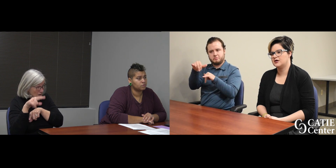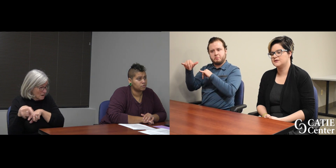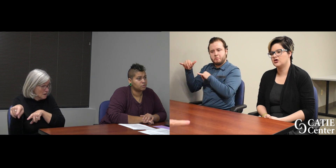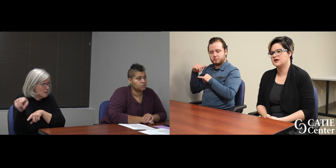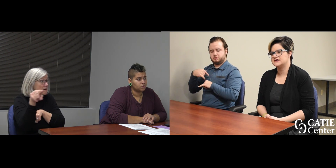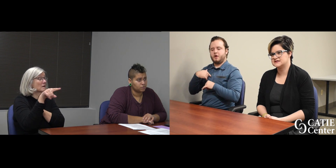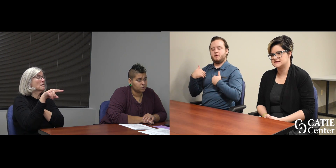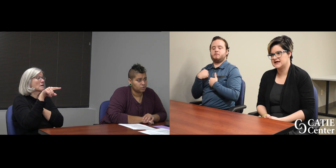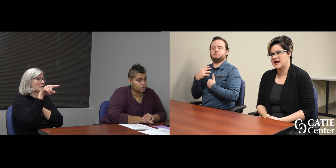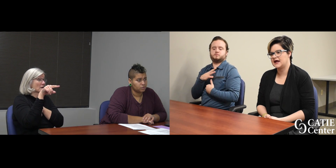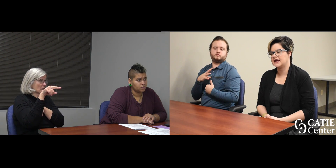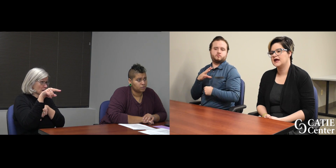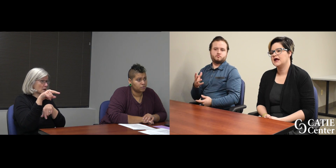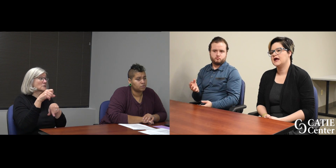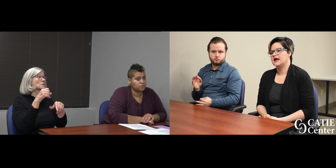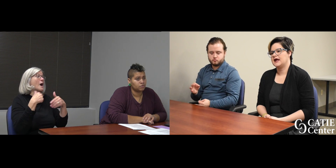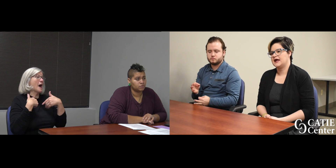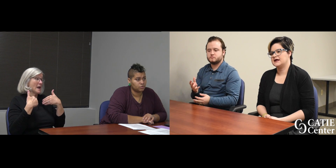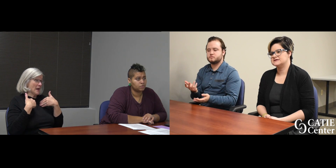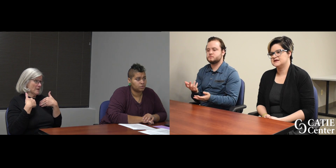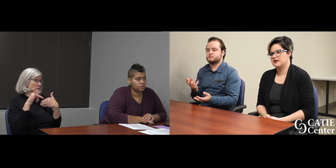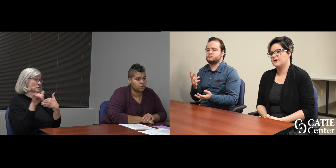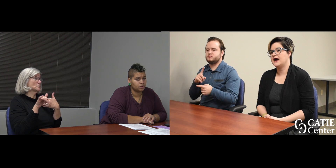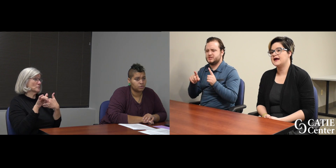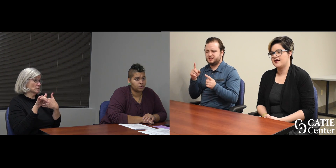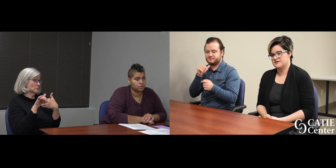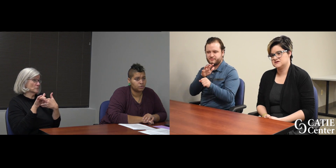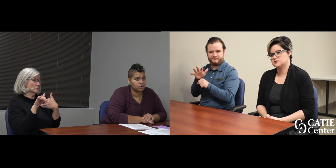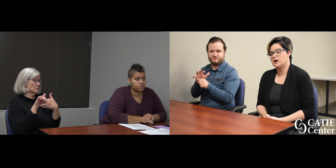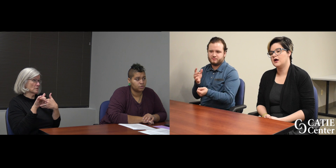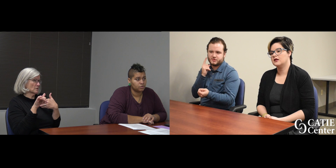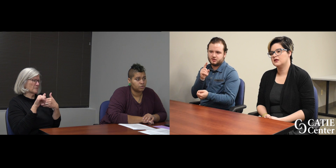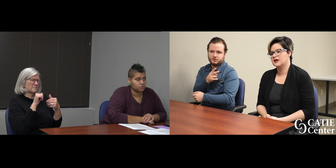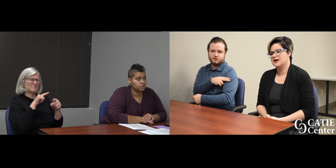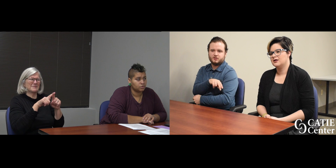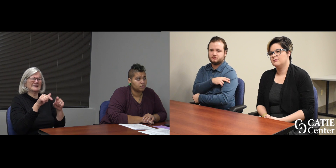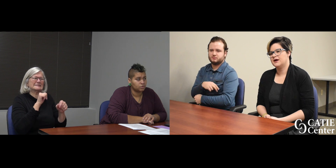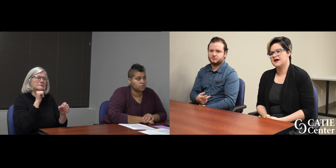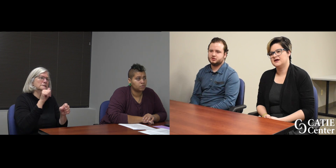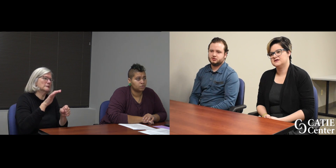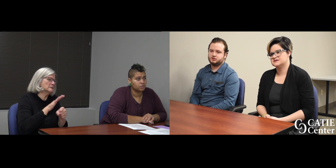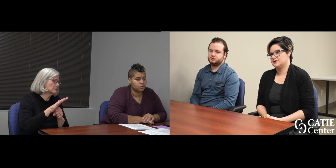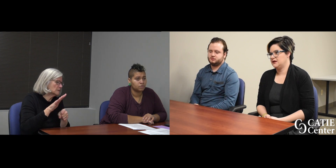they're on SSDI and I have it, as well,